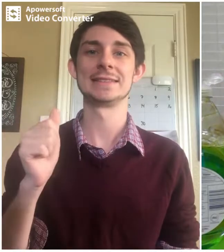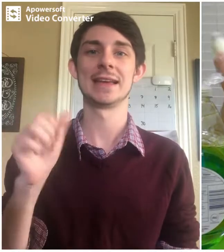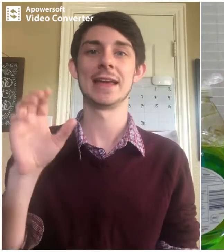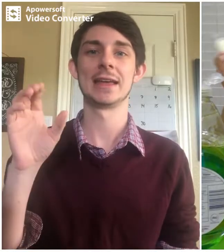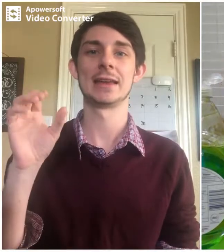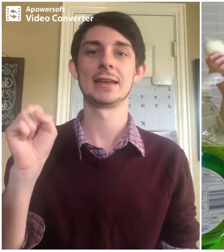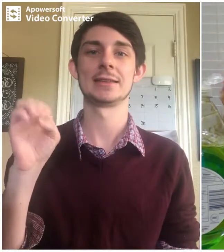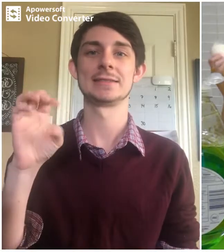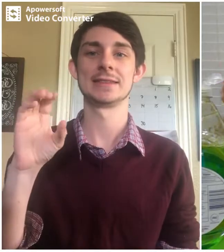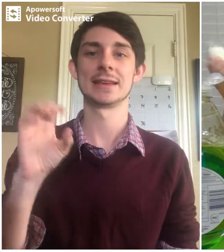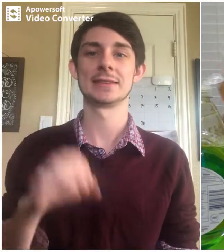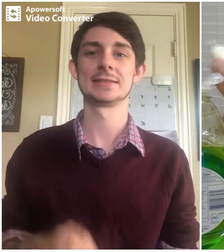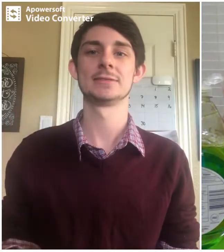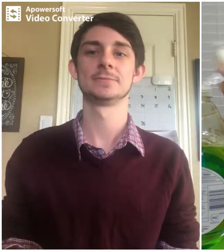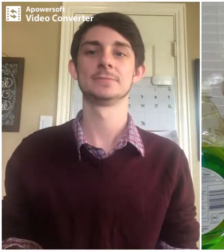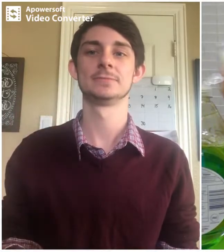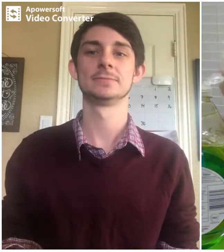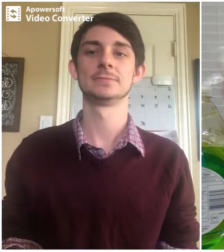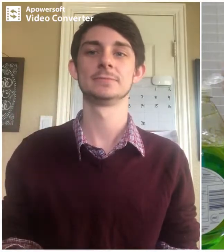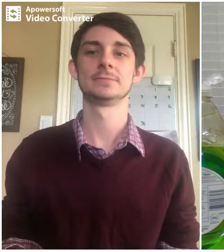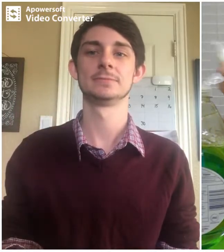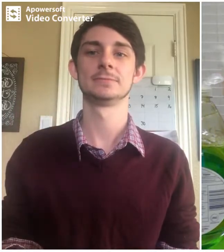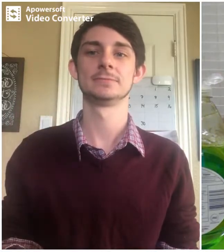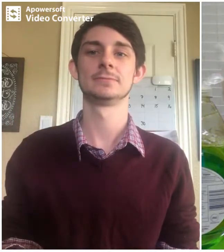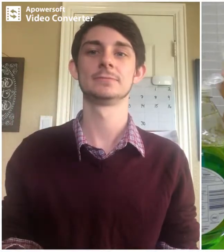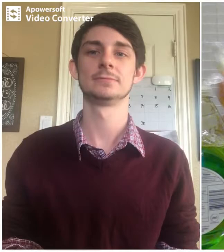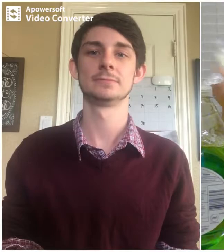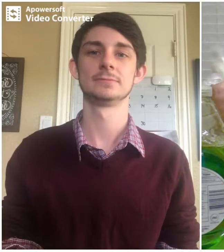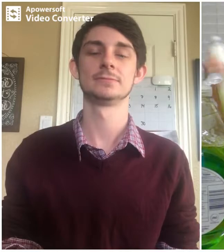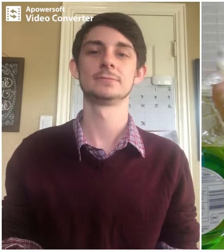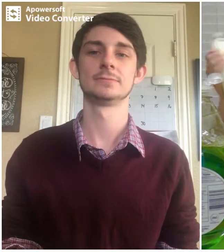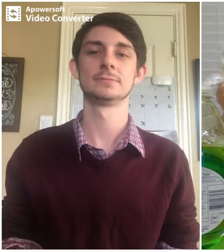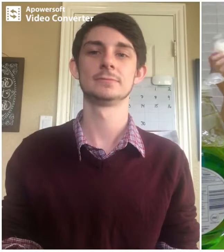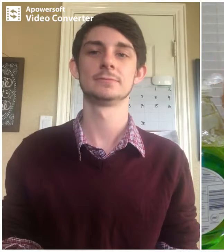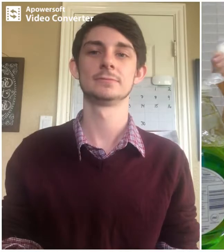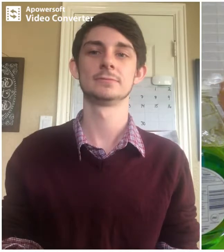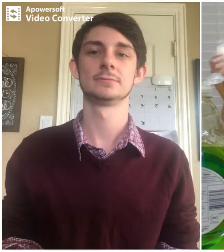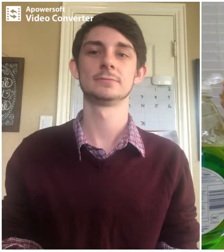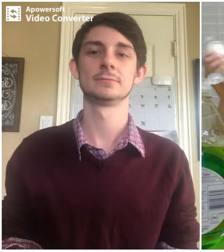everywhere. That way it's not causing any issues. If you want to do them